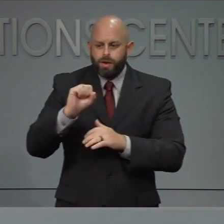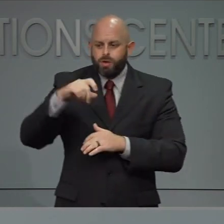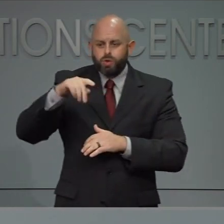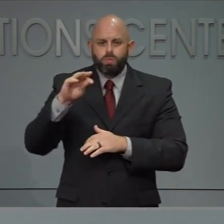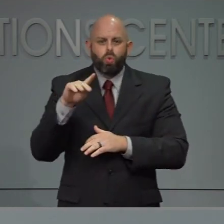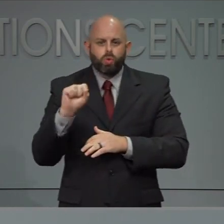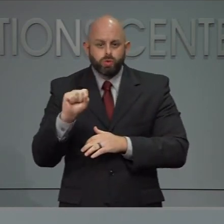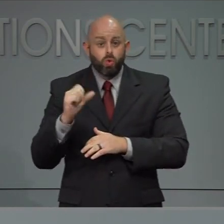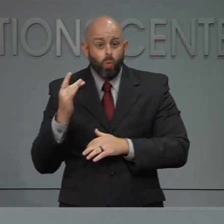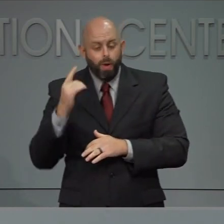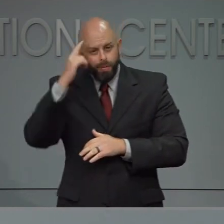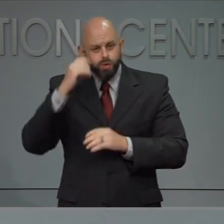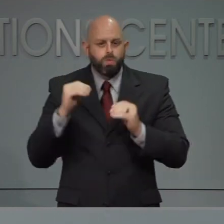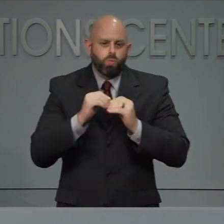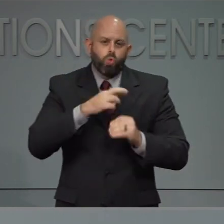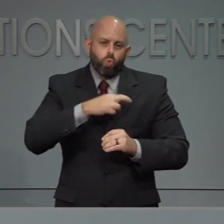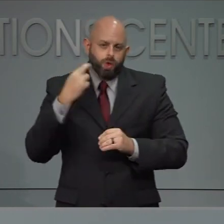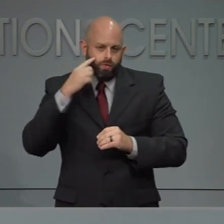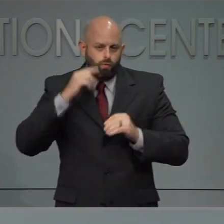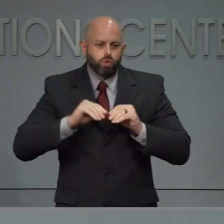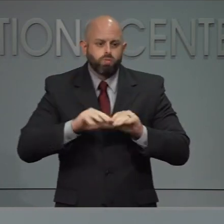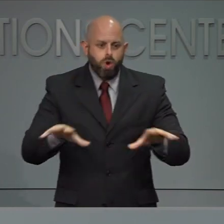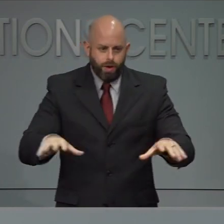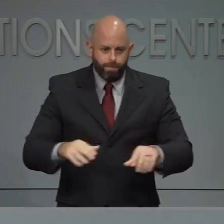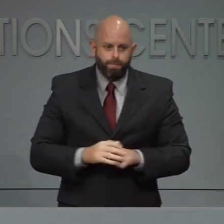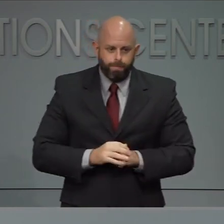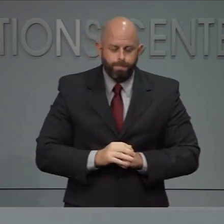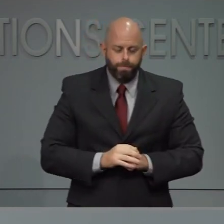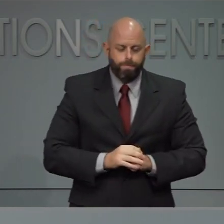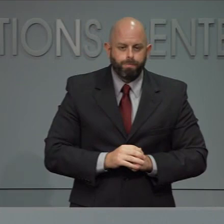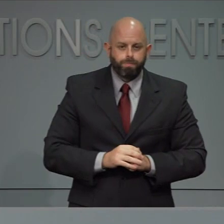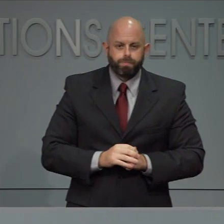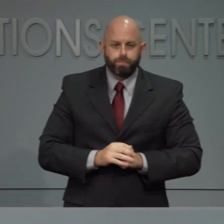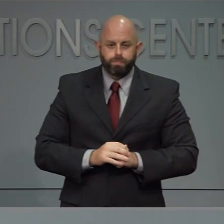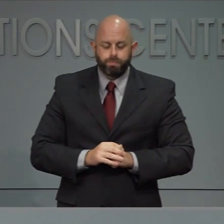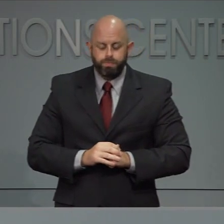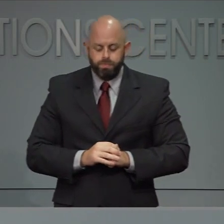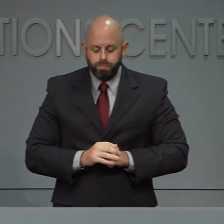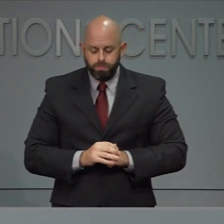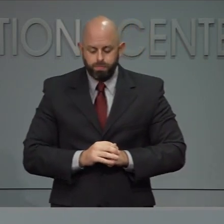THAT ARE MORE RISKY FOR 4 VIRAL SPREAD. THANKS.